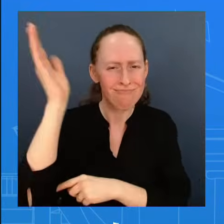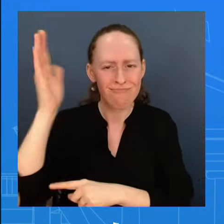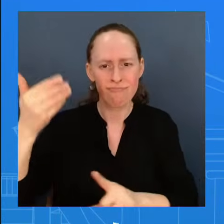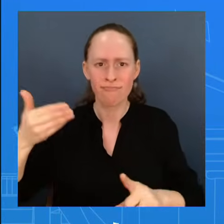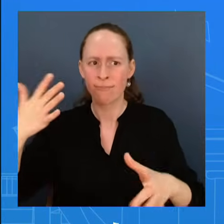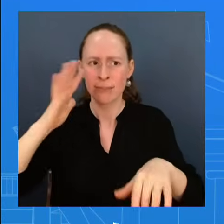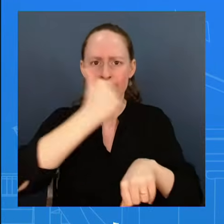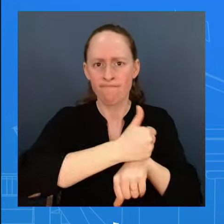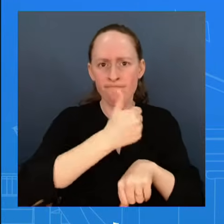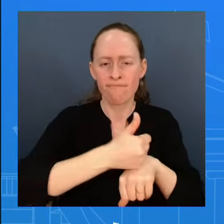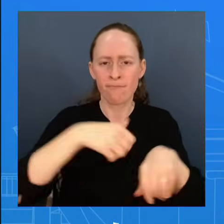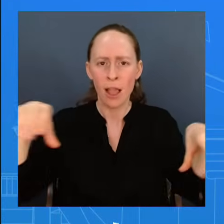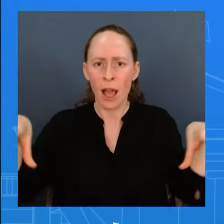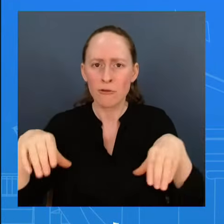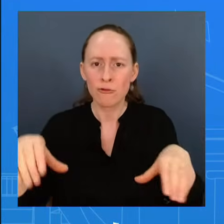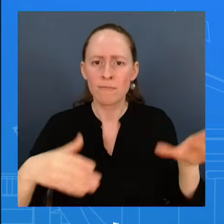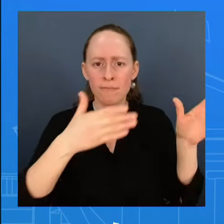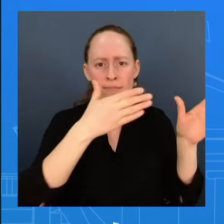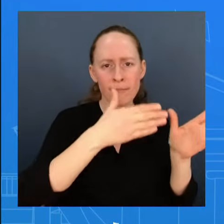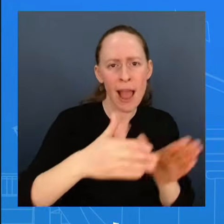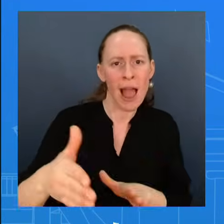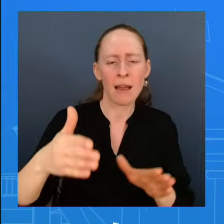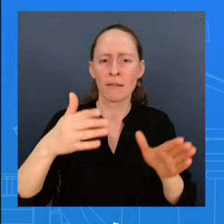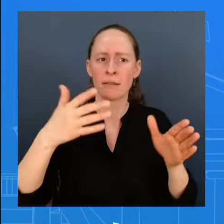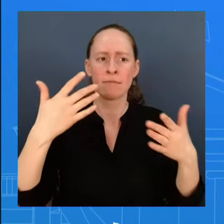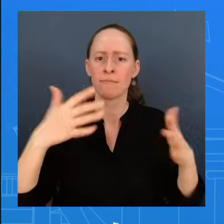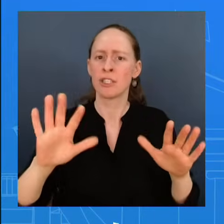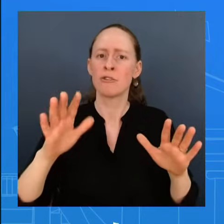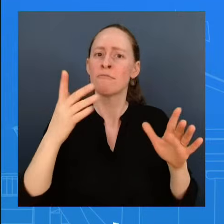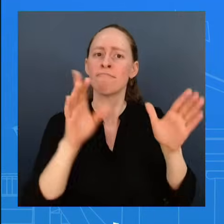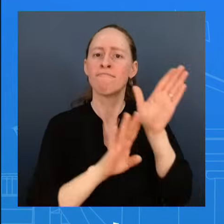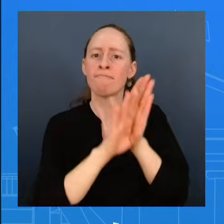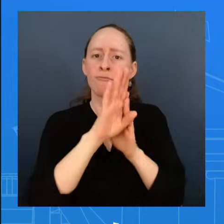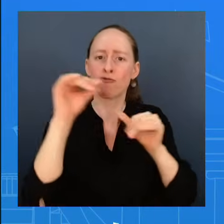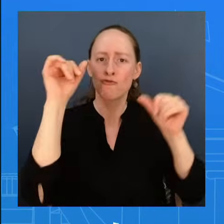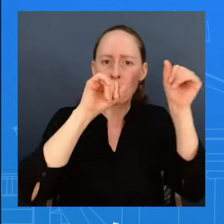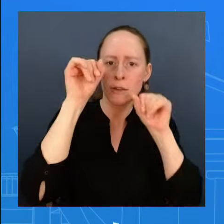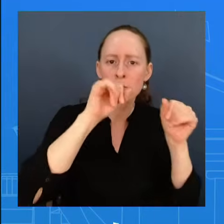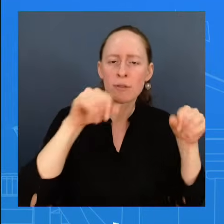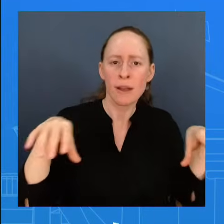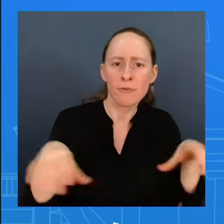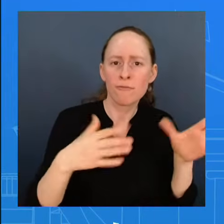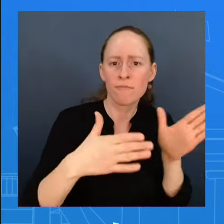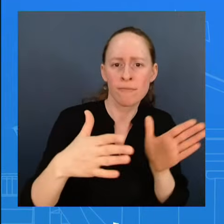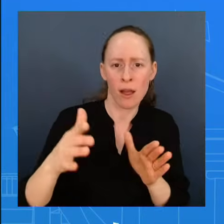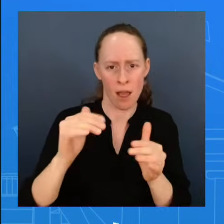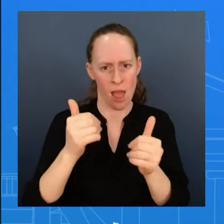to counter antisemitism -- more than 100 new actions. And not just taking actions, but it is actions that --